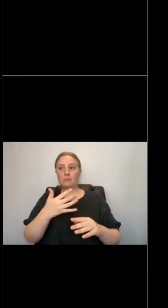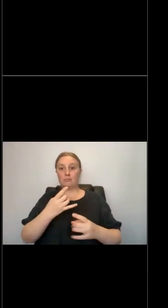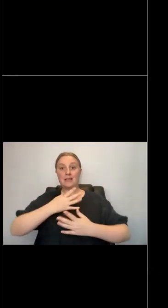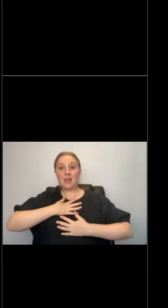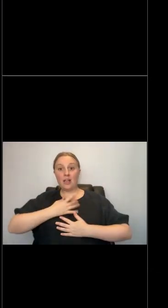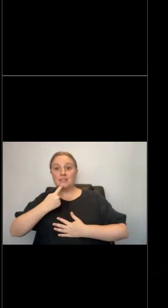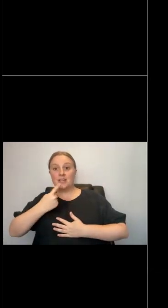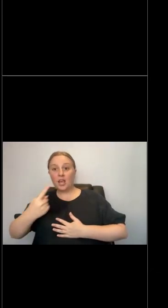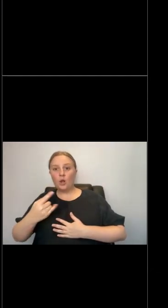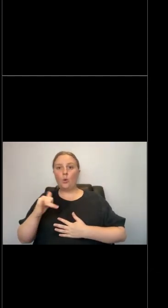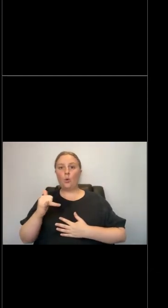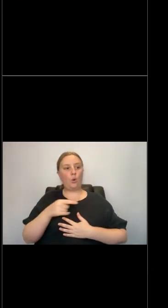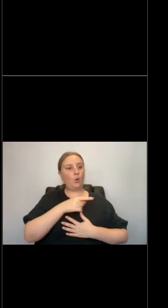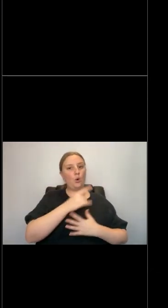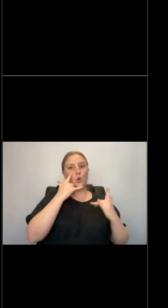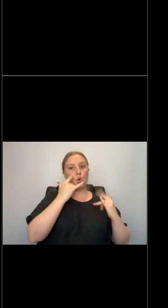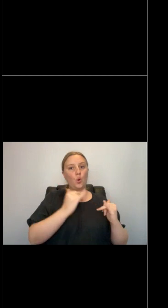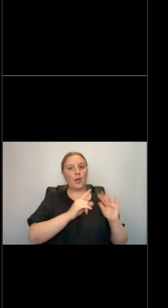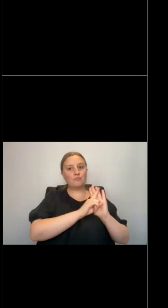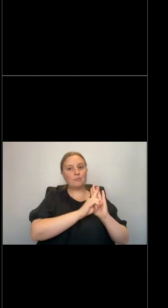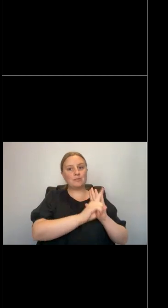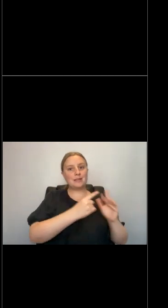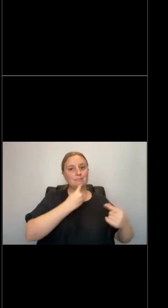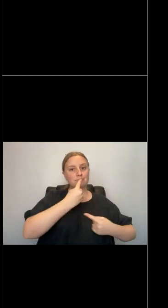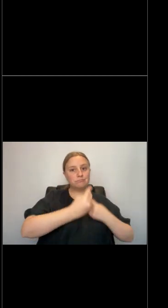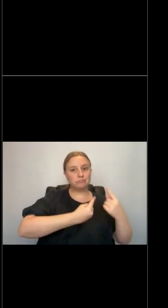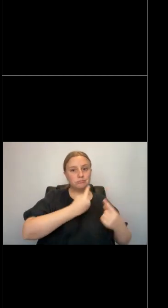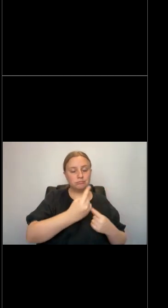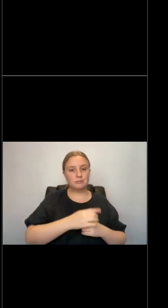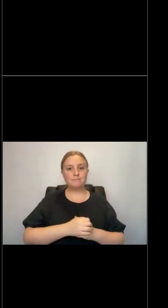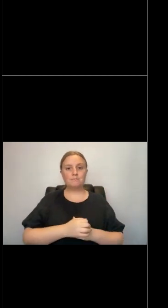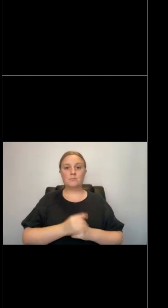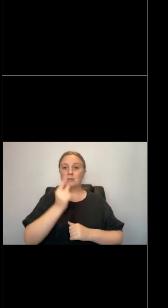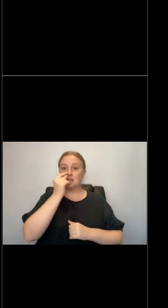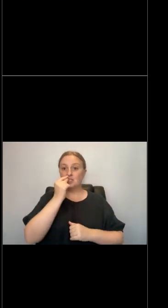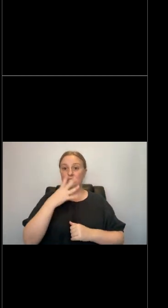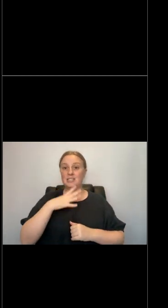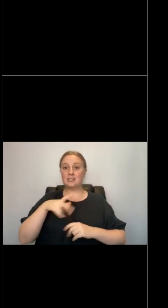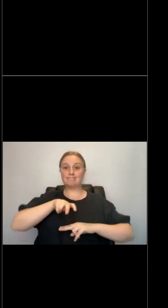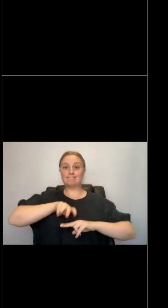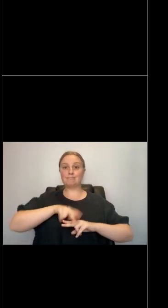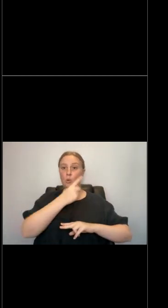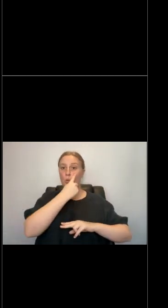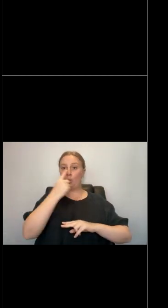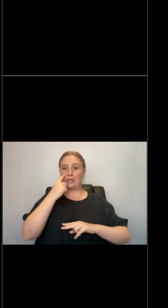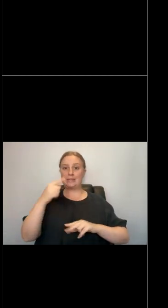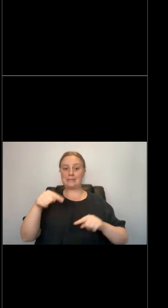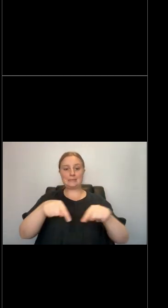And they need to understand that they could potentially have to get up in the witness box and give evidence and be cross-examined.